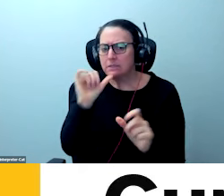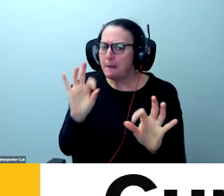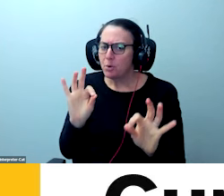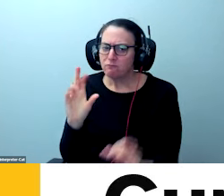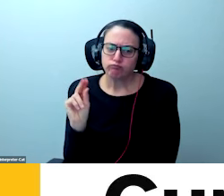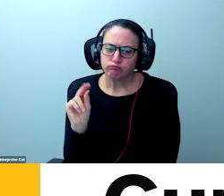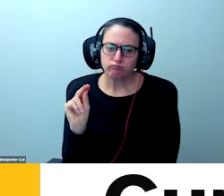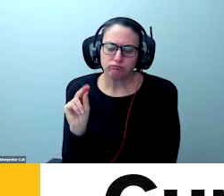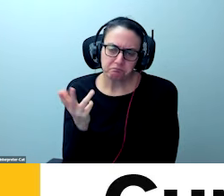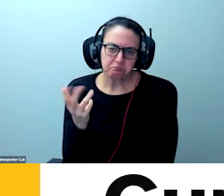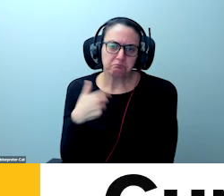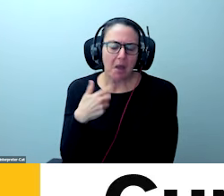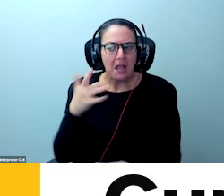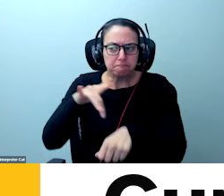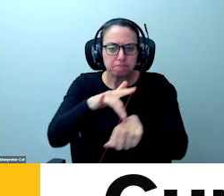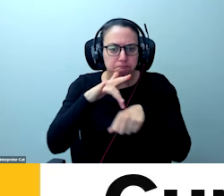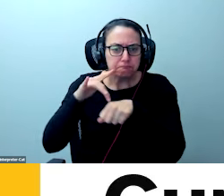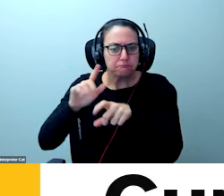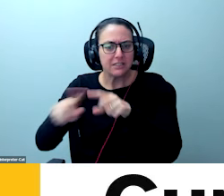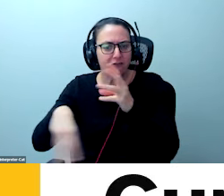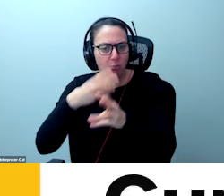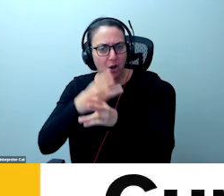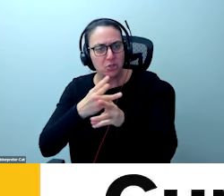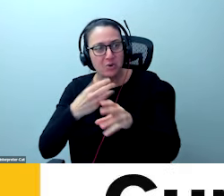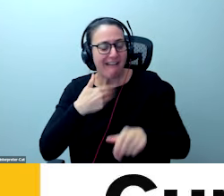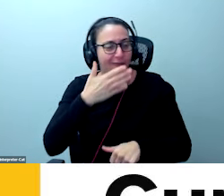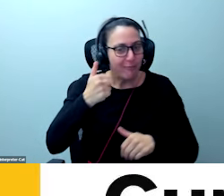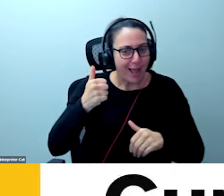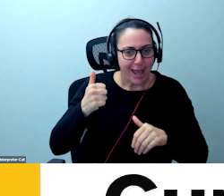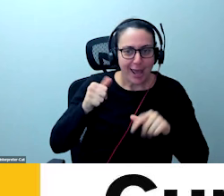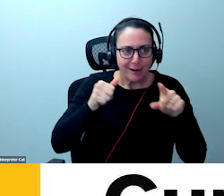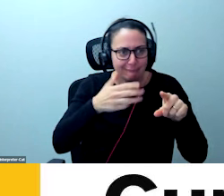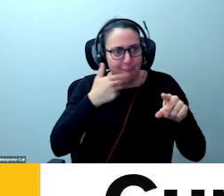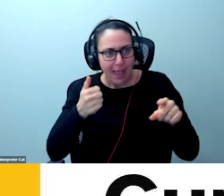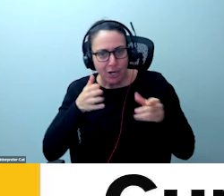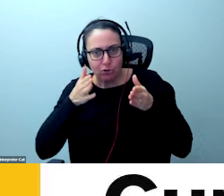And I've been in parts of the world that I'd say have better curb cuts and better street crossings.